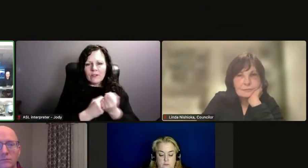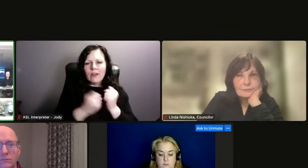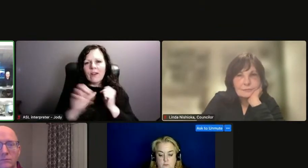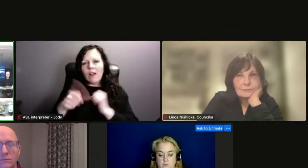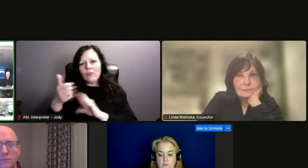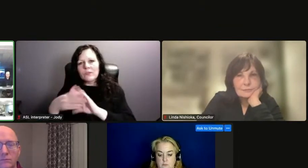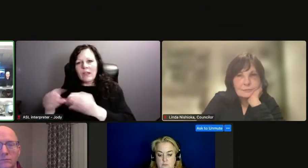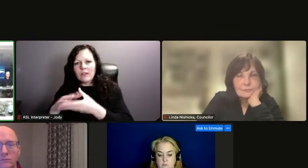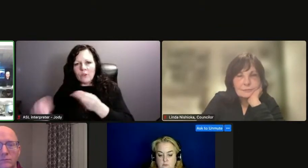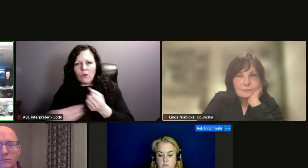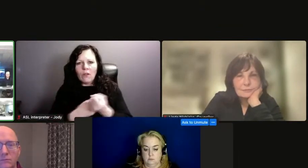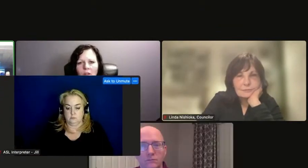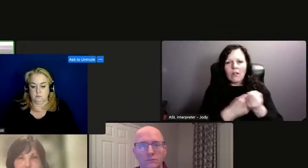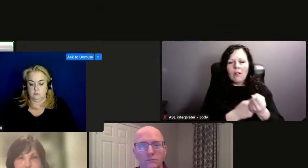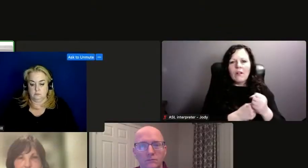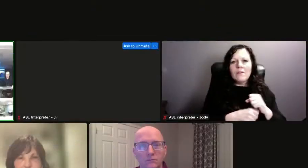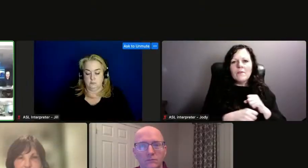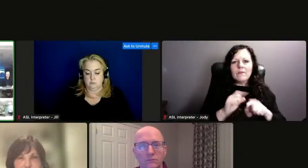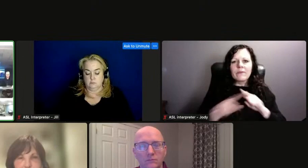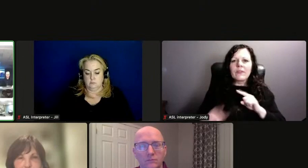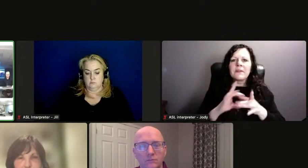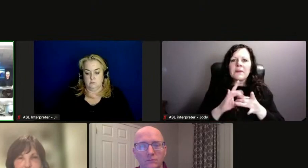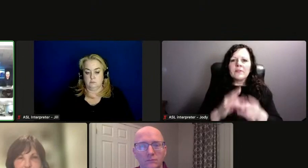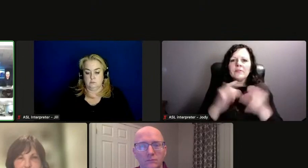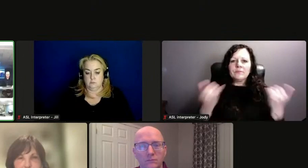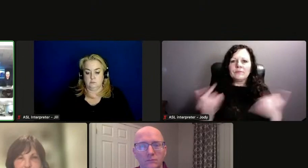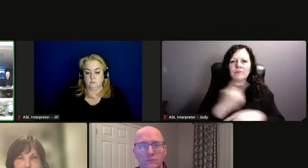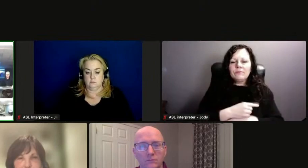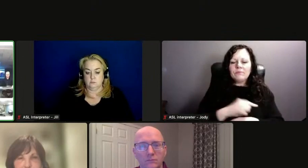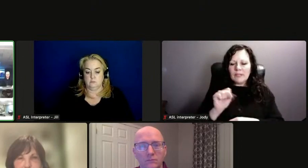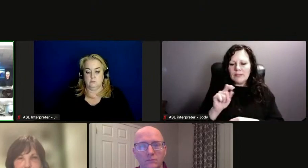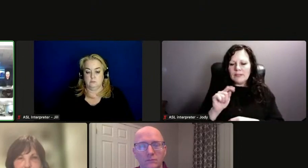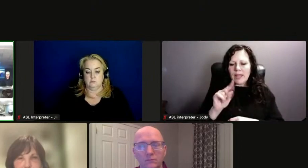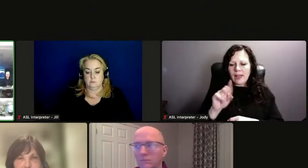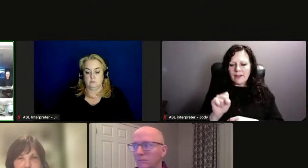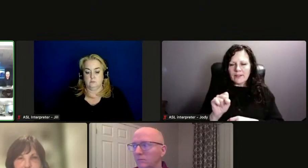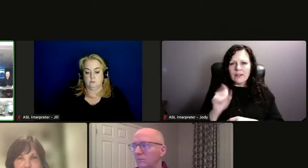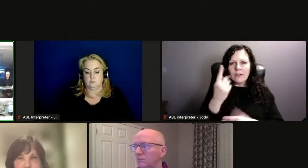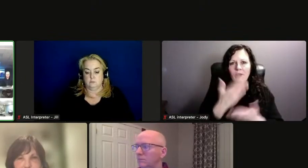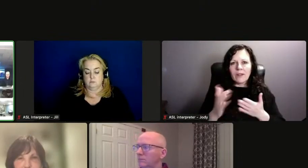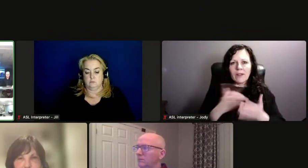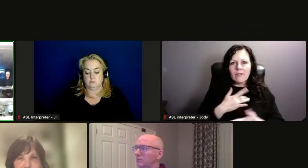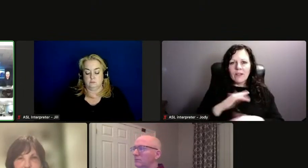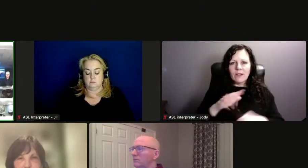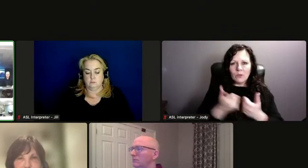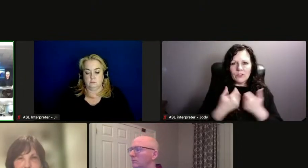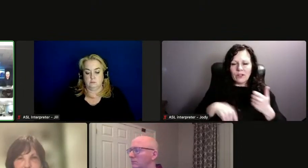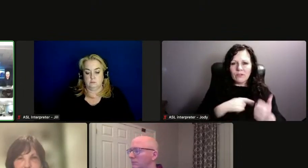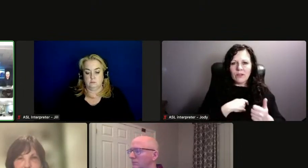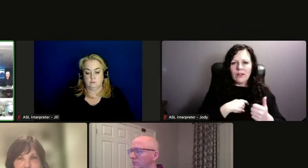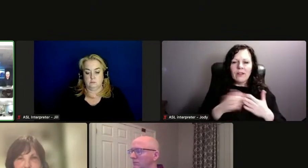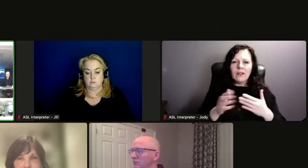DEPARTMENT. SOME OF THAT WAS DATA DRIVEN SO